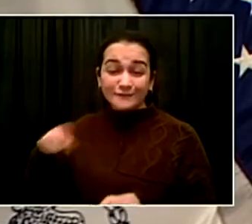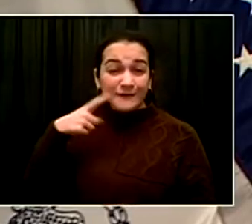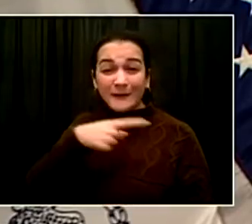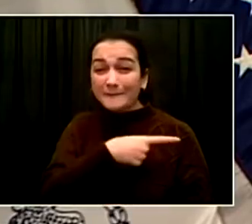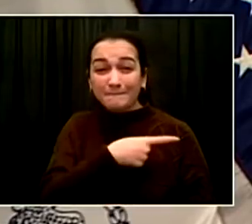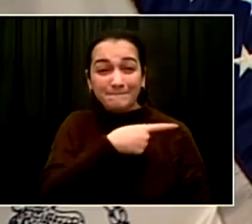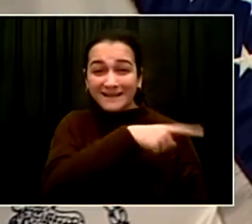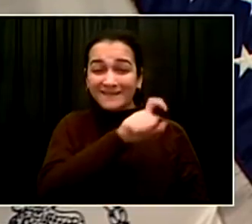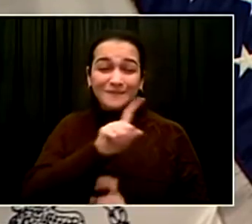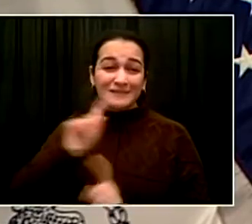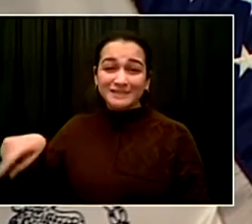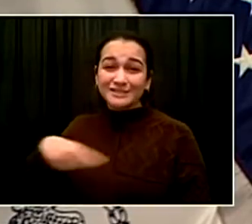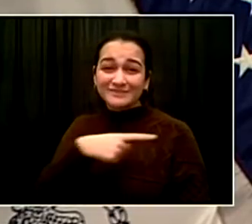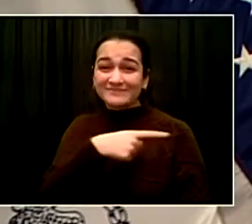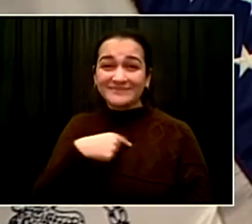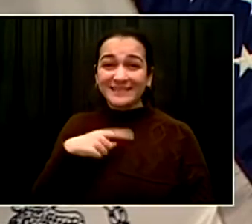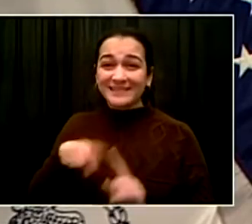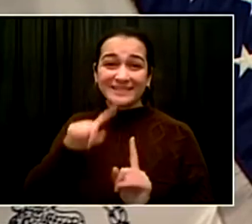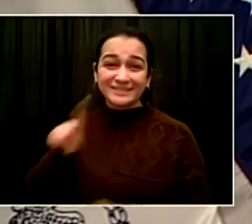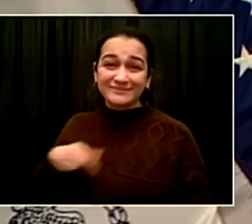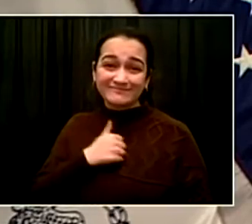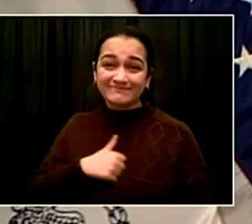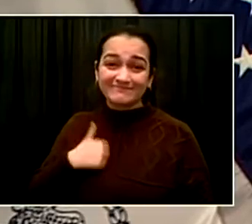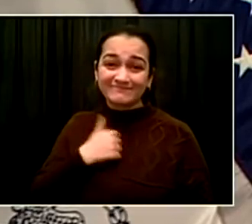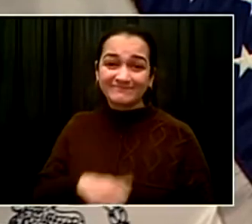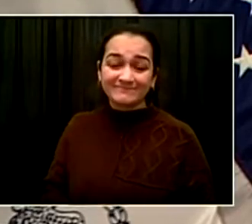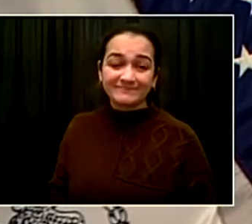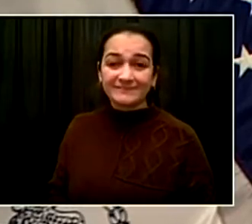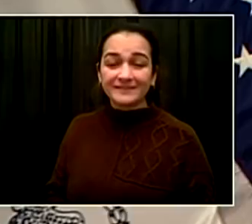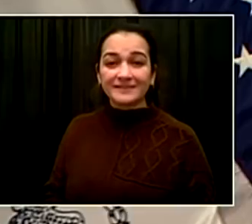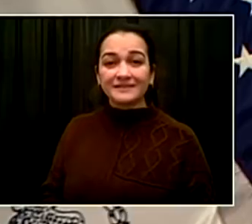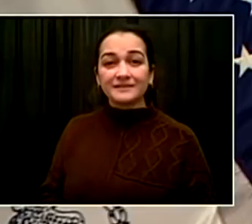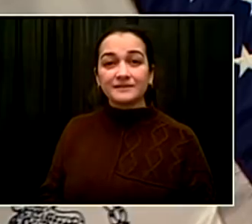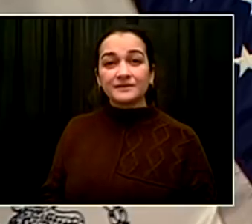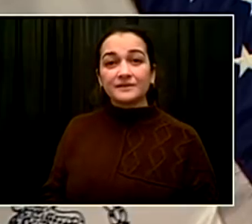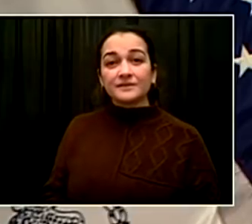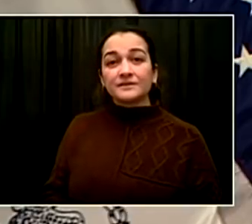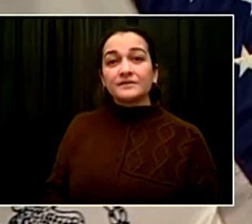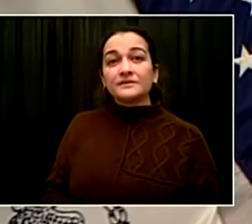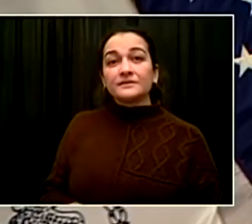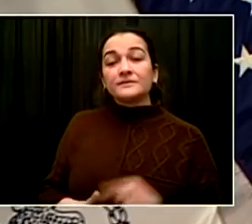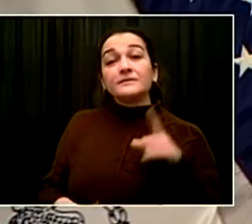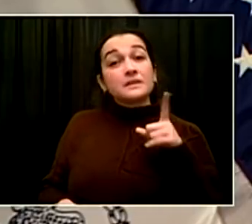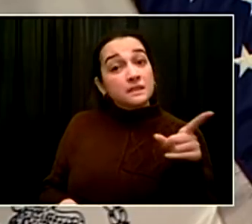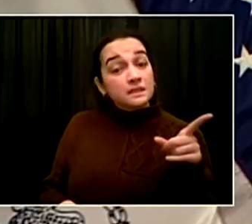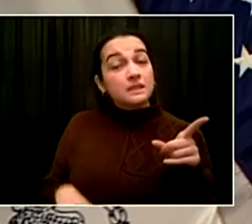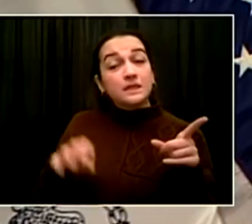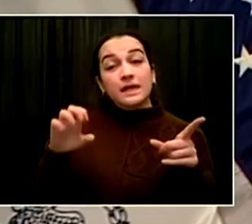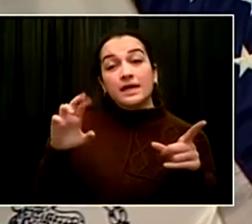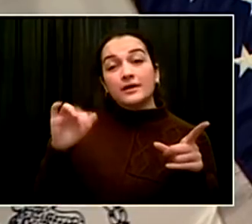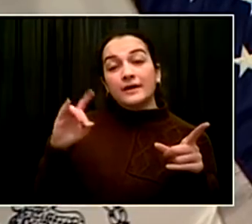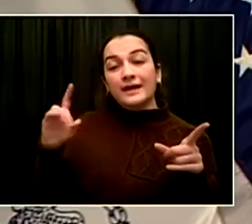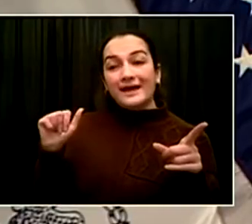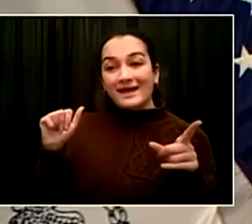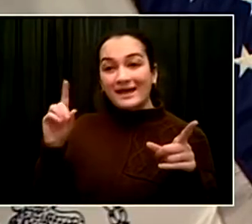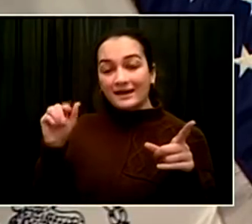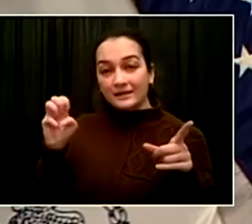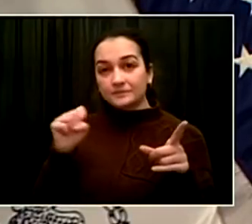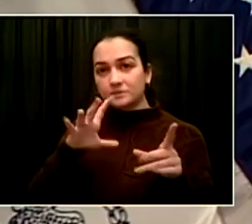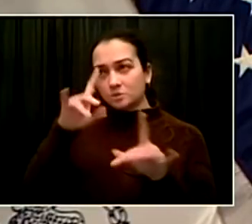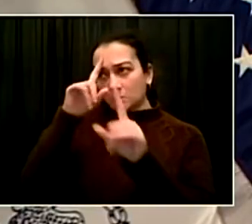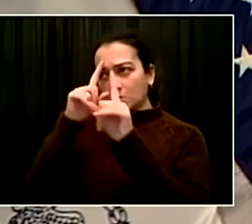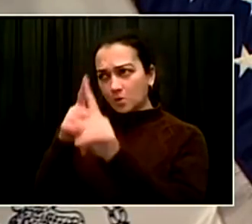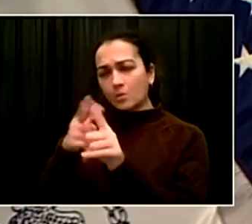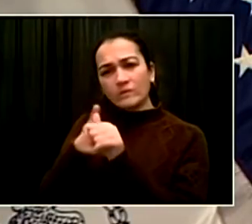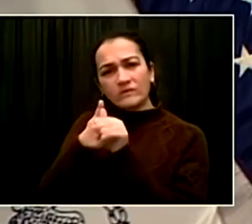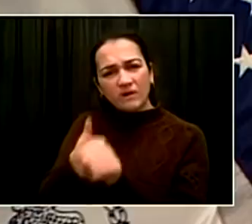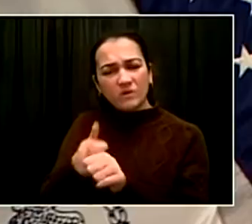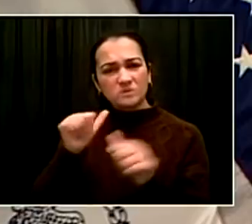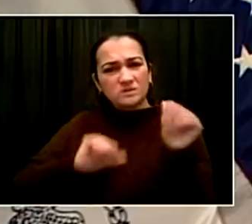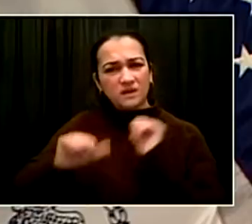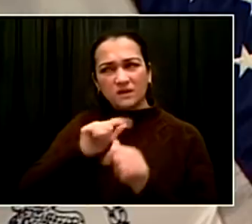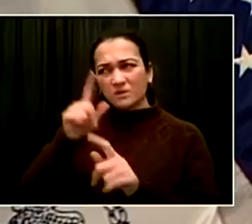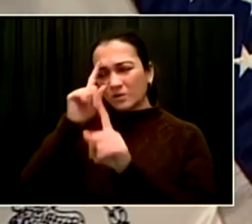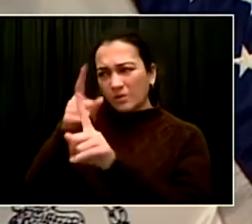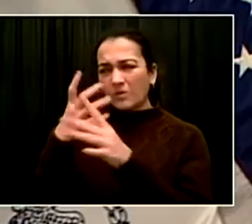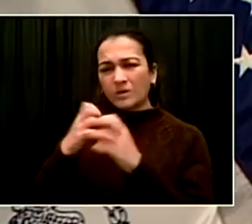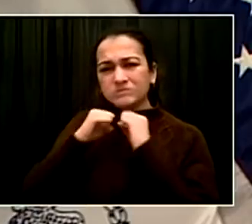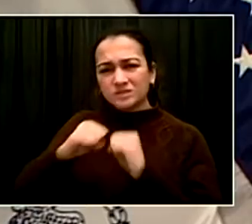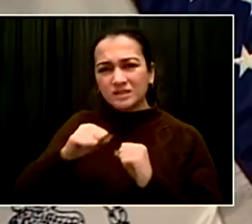I THINK HIS WORDS SAY A LOT AND